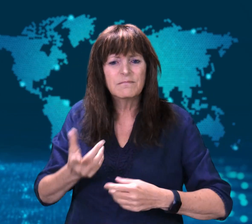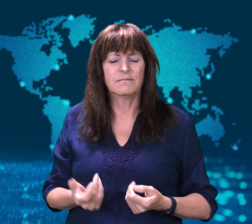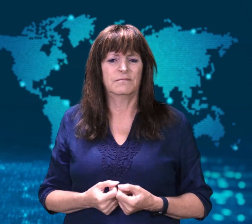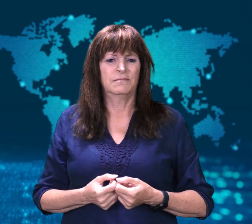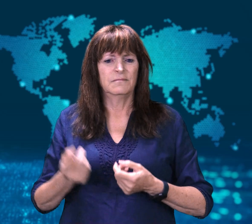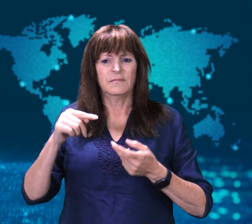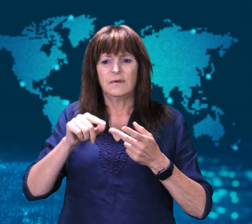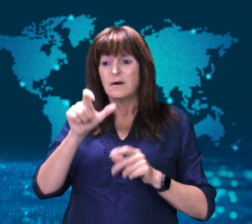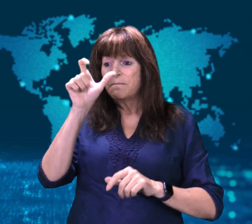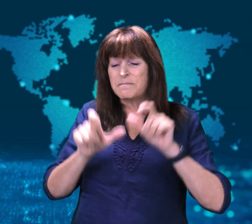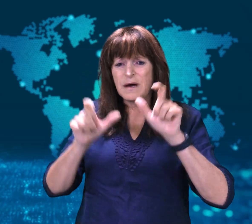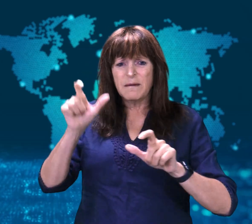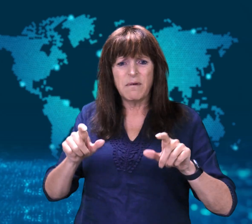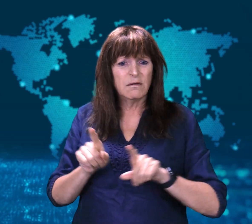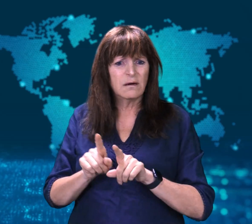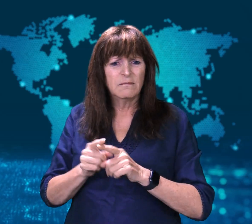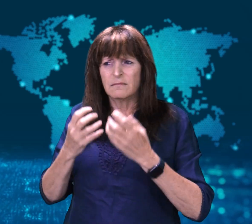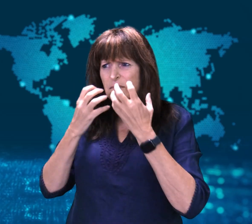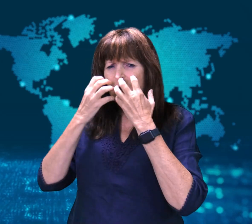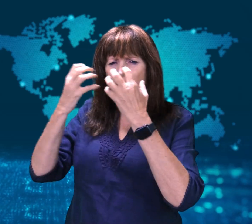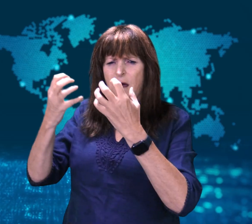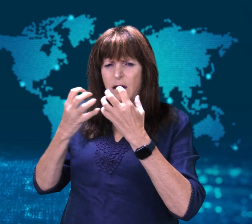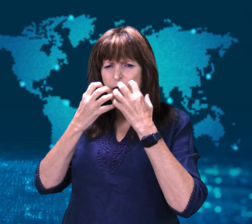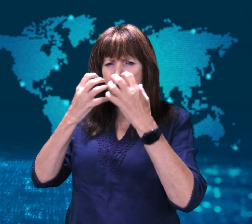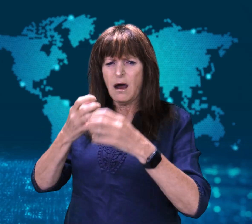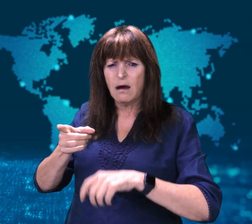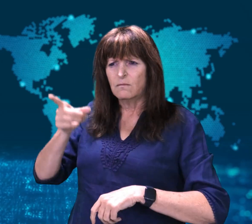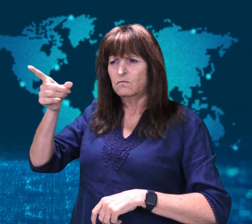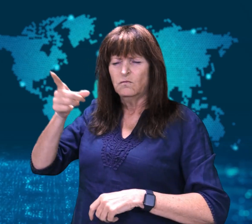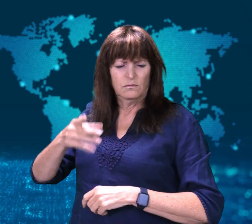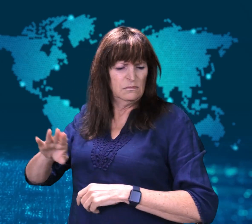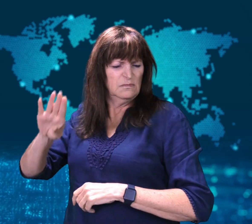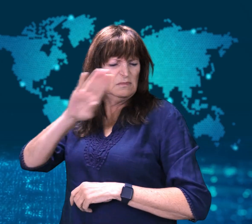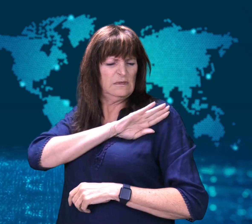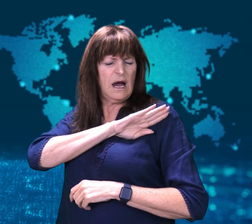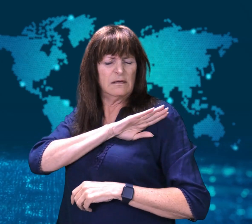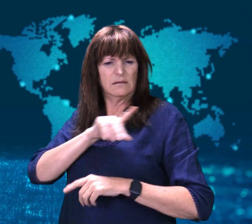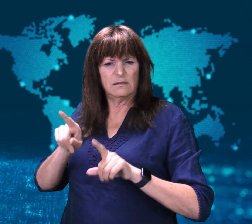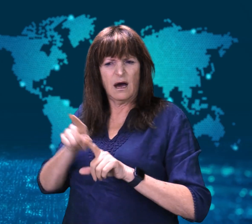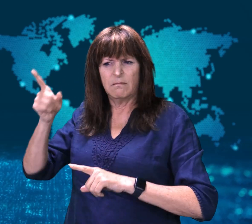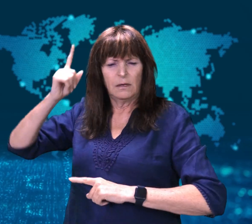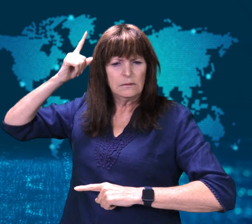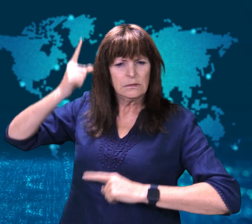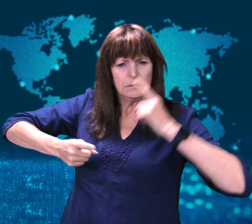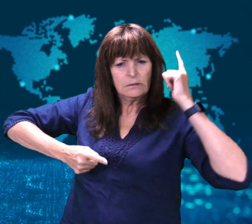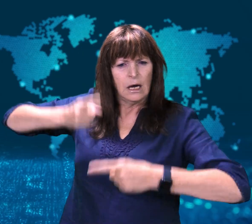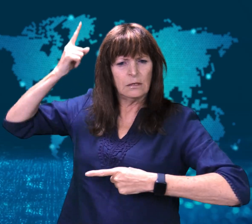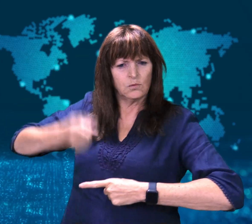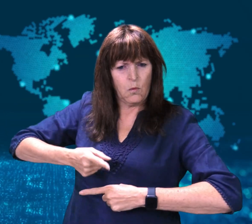and people shouting “Death to the Dictator,”